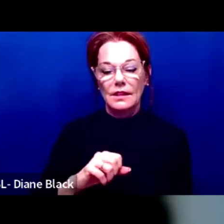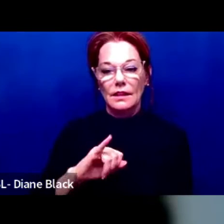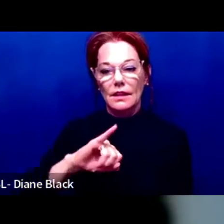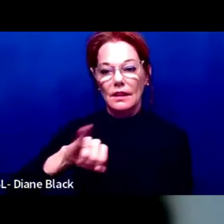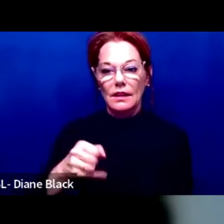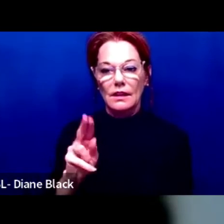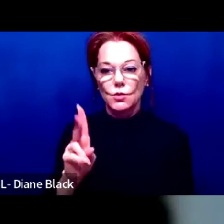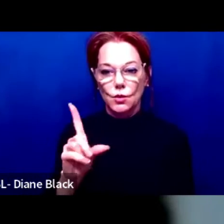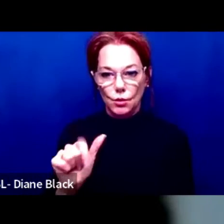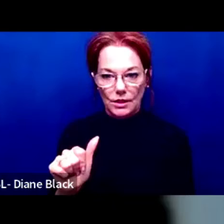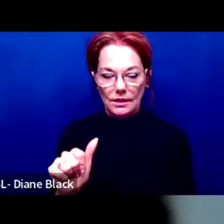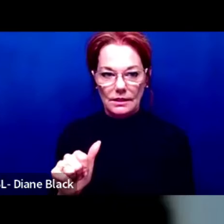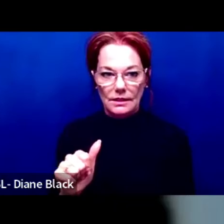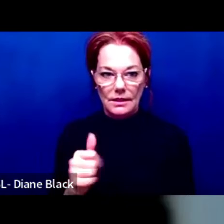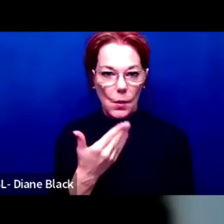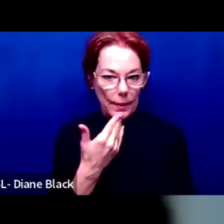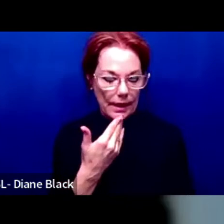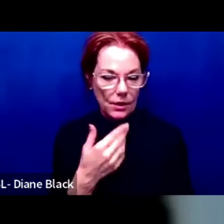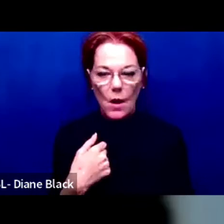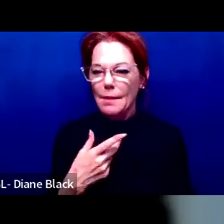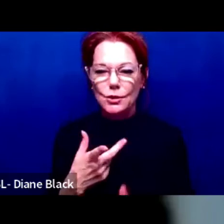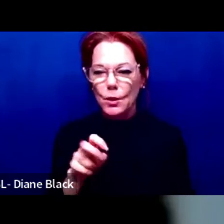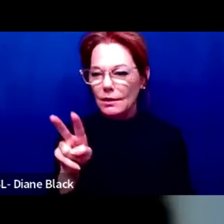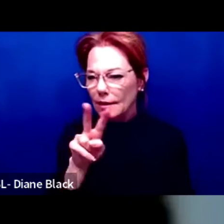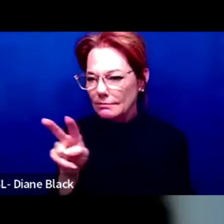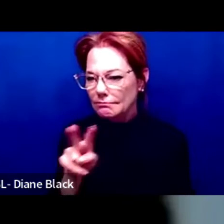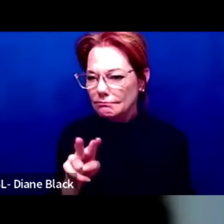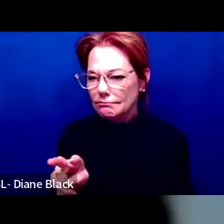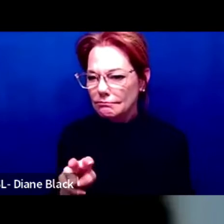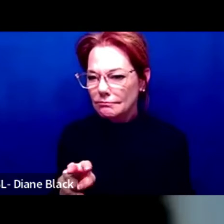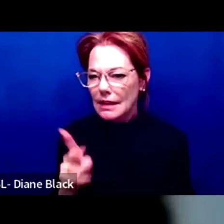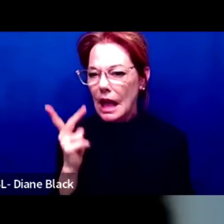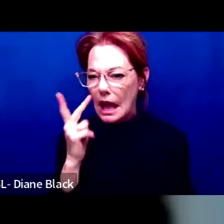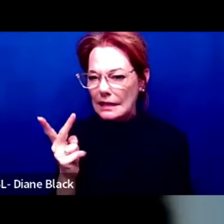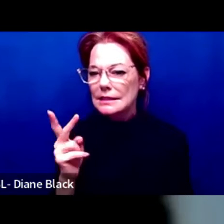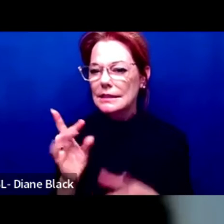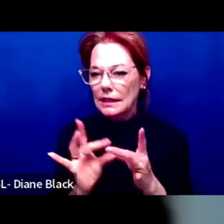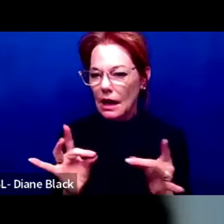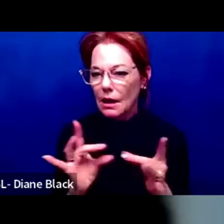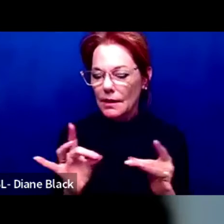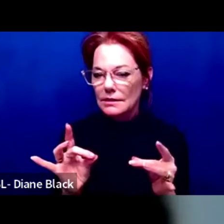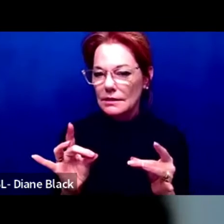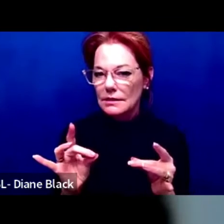quick perusal here of I see some comments about, you know, people